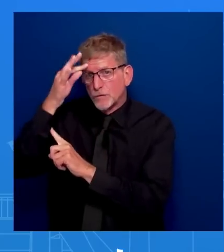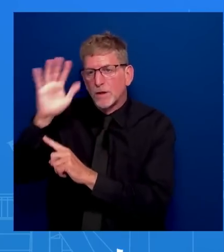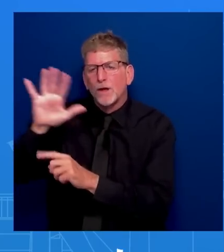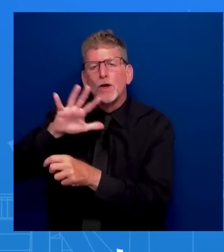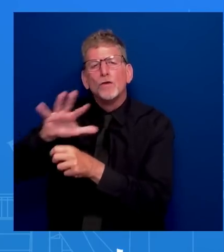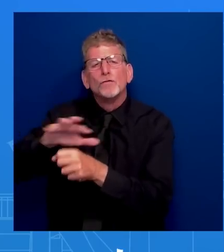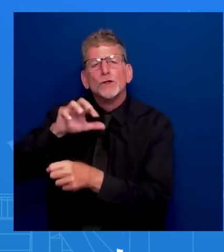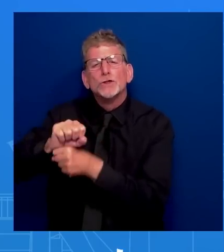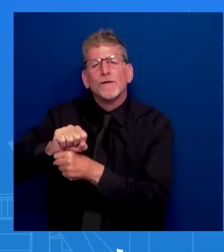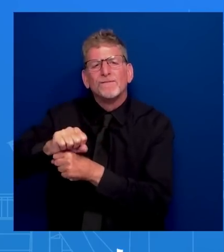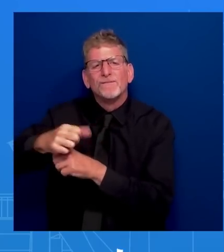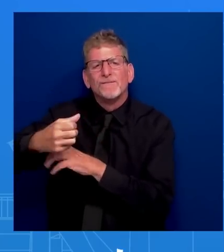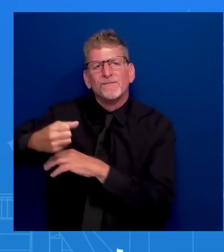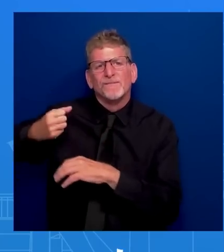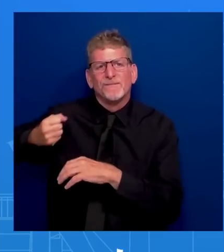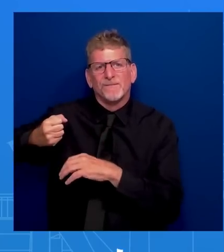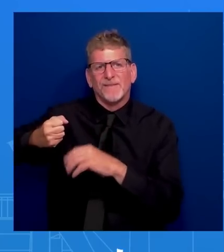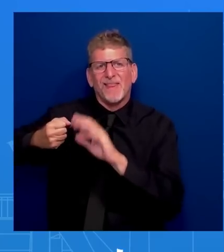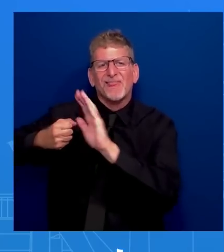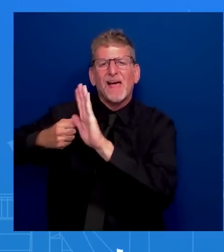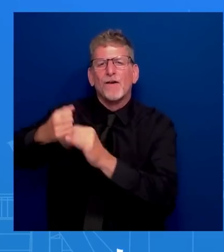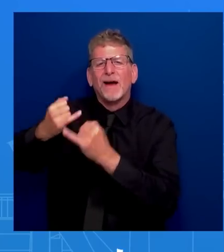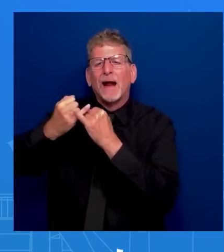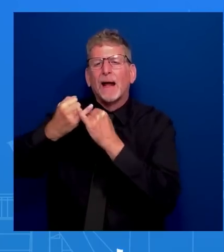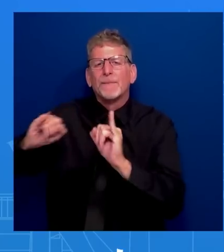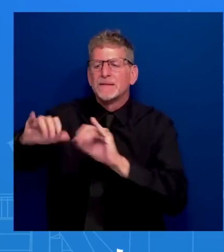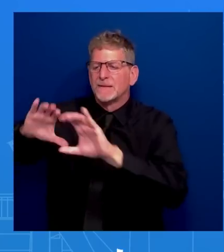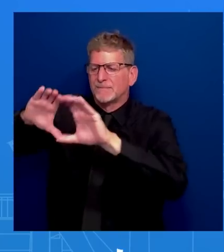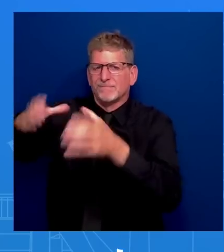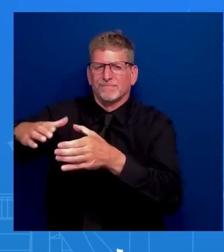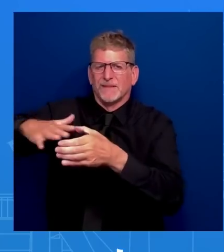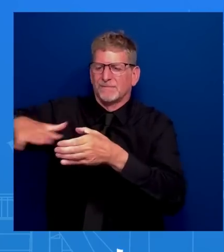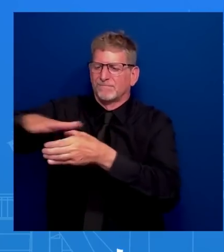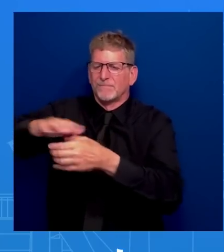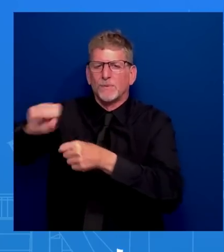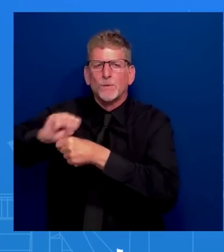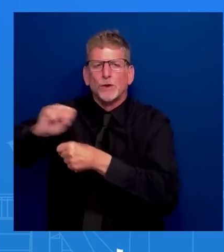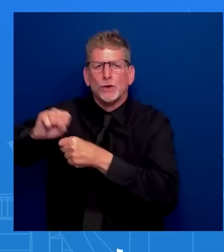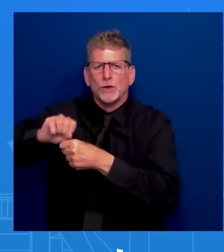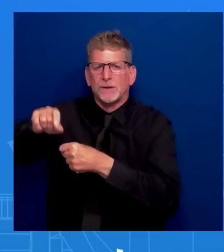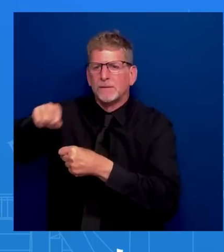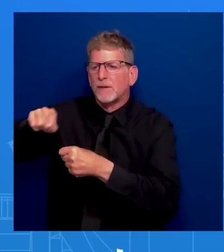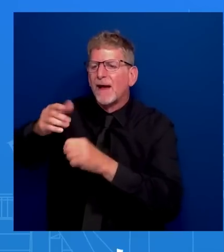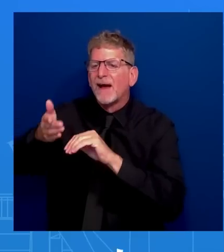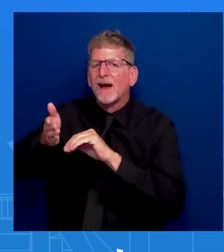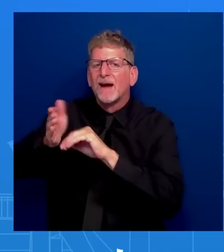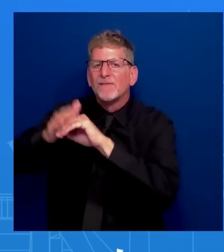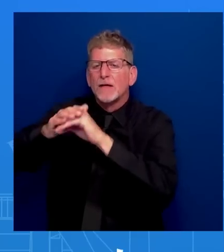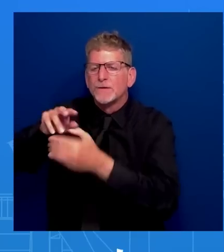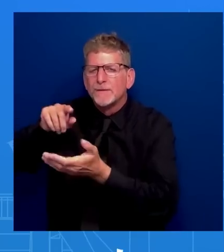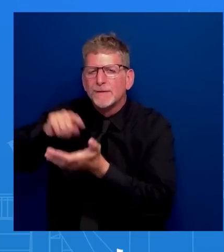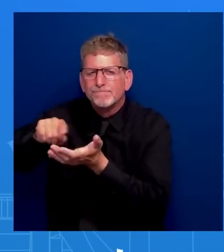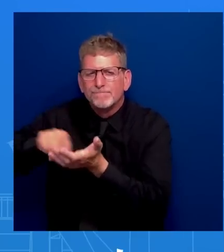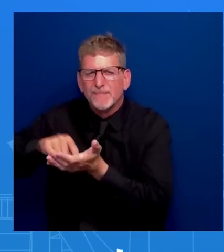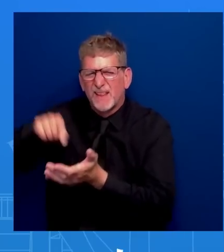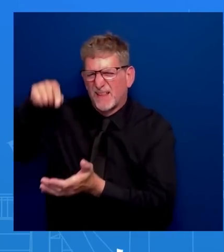that they can do the work that they're doing and have -- they have the strongest monetary policy to work on those things.